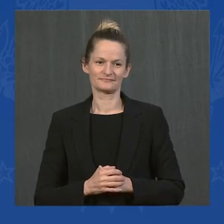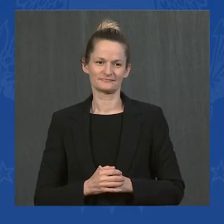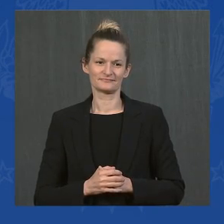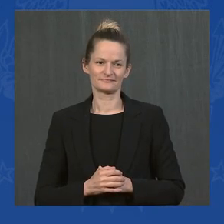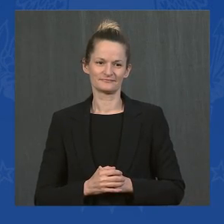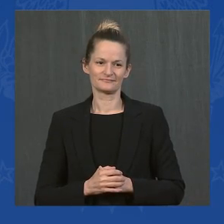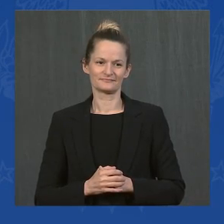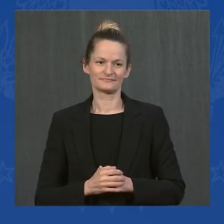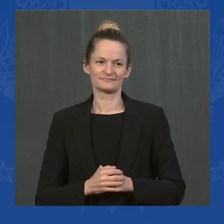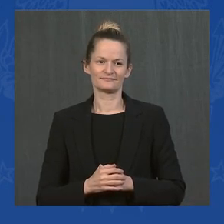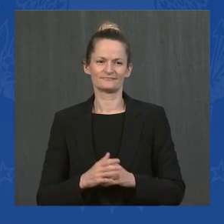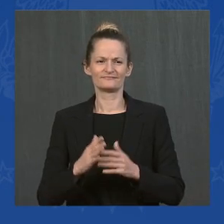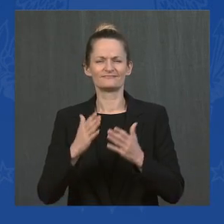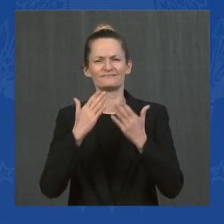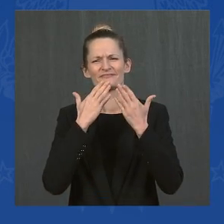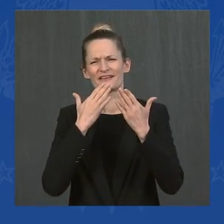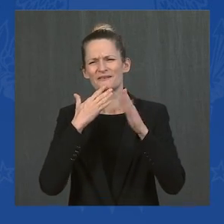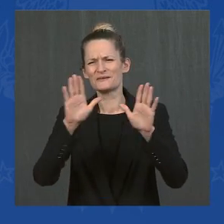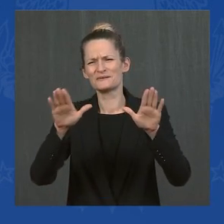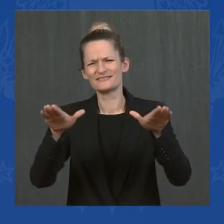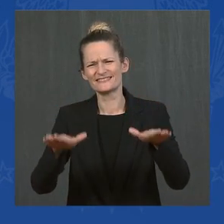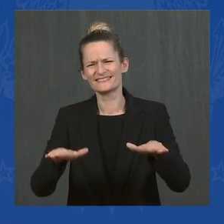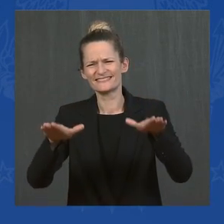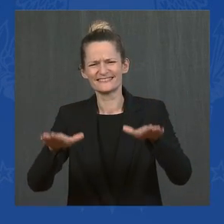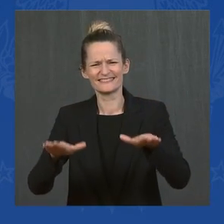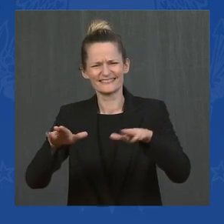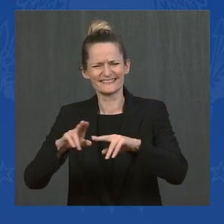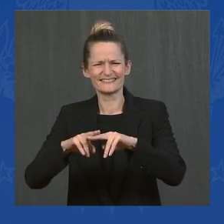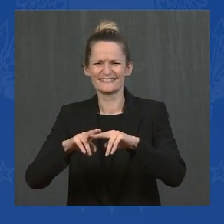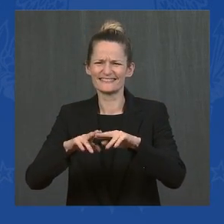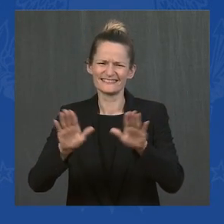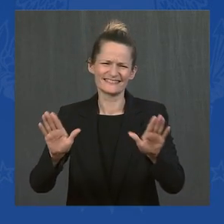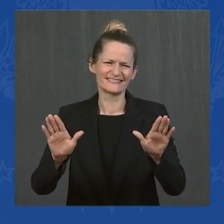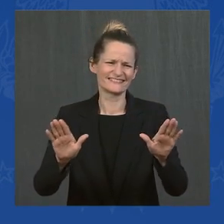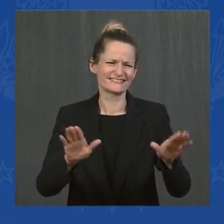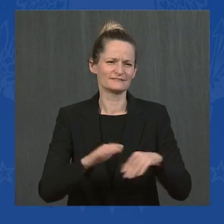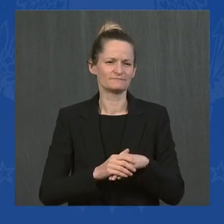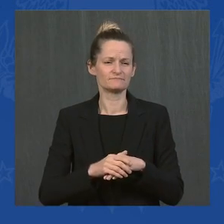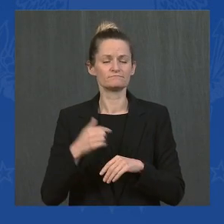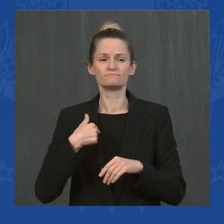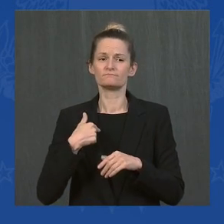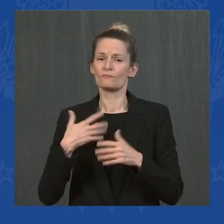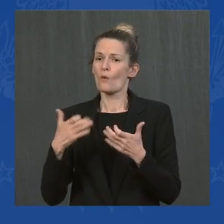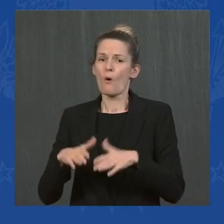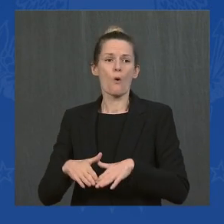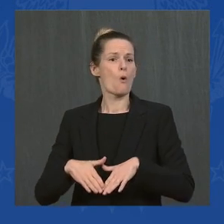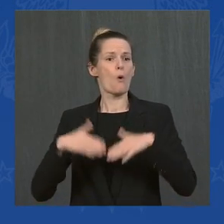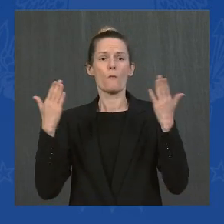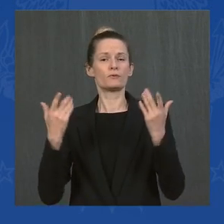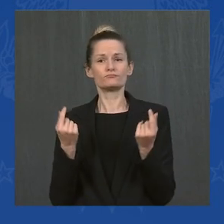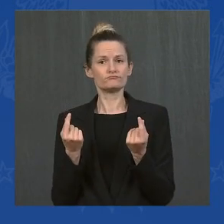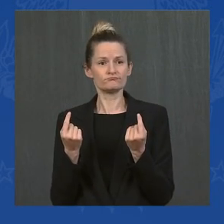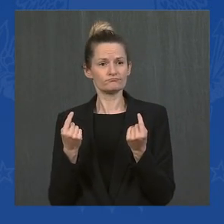Secretary Walsh: Please sit down, sit down. My opening remarks here is to thank the president for hosting us today, but I want to tell you a quick story.